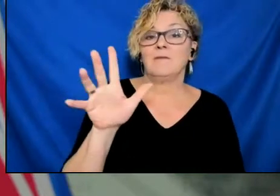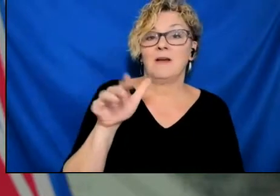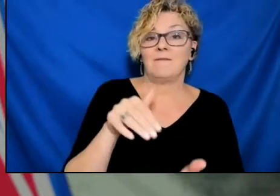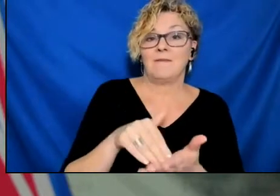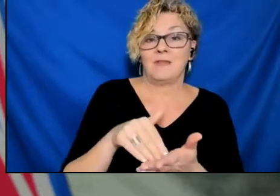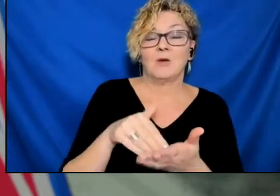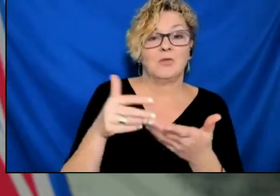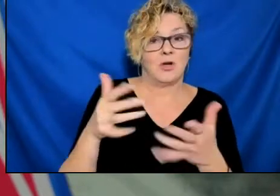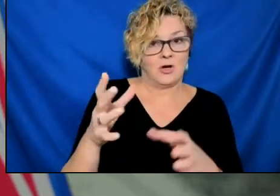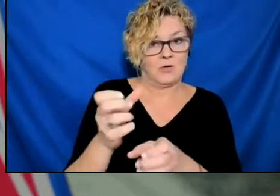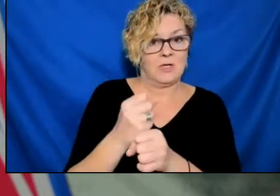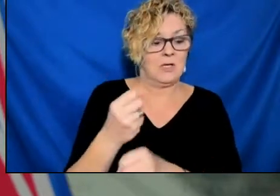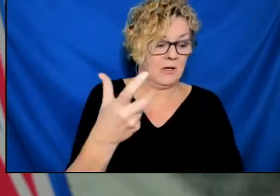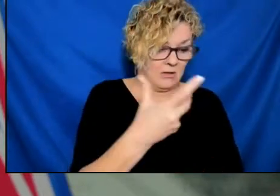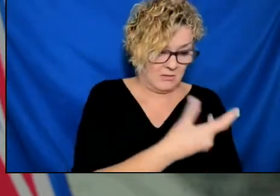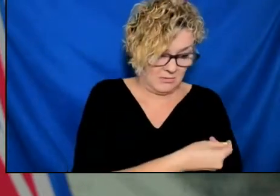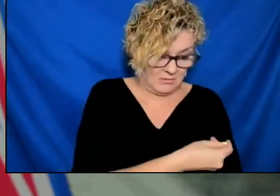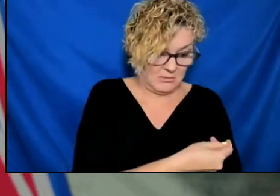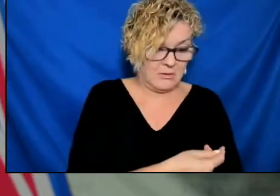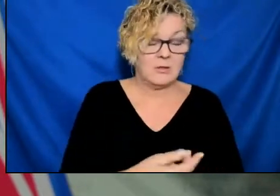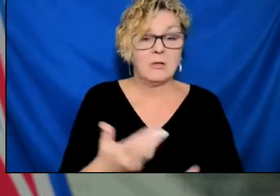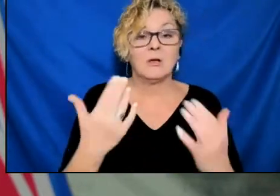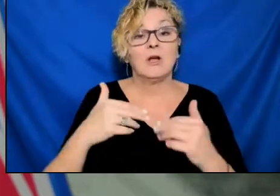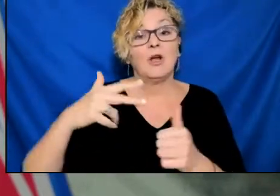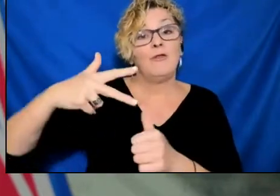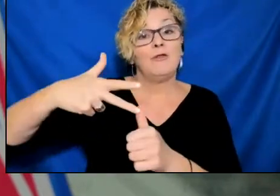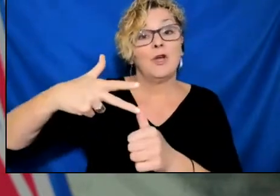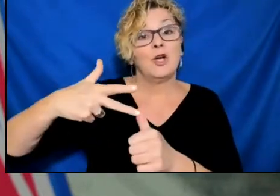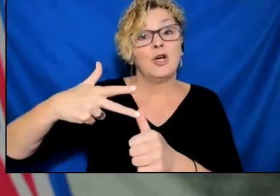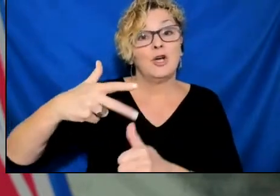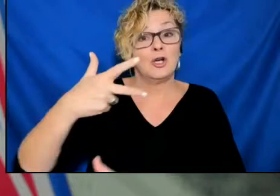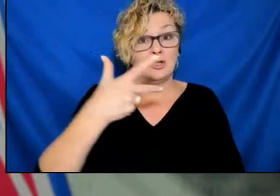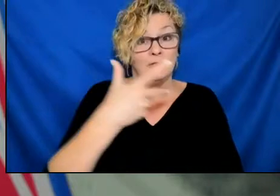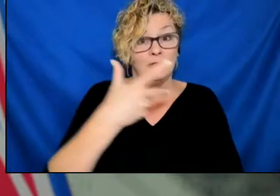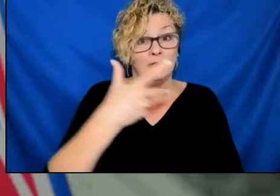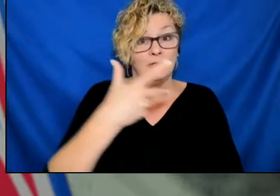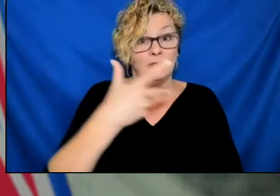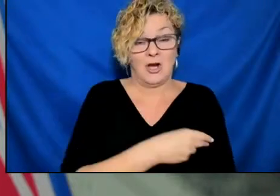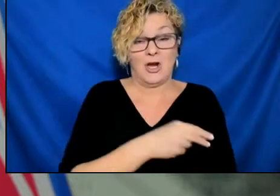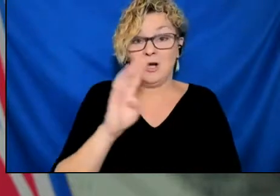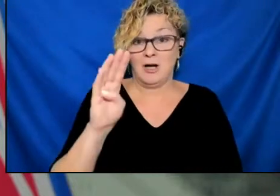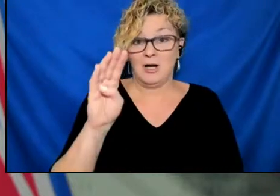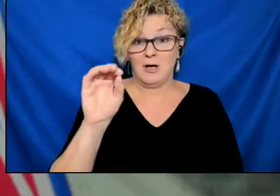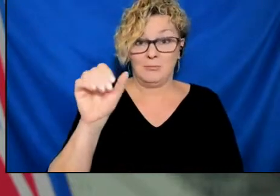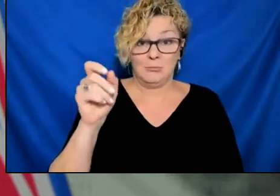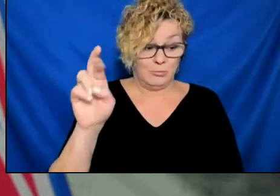With respect to boosters, as of